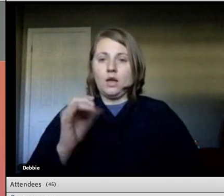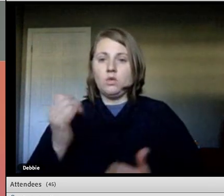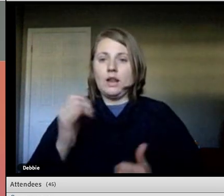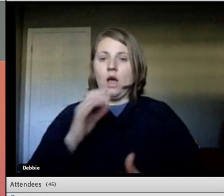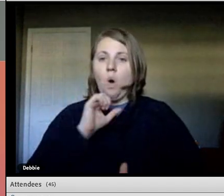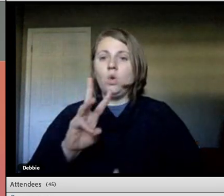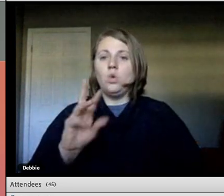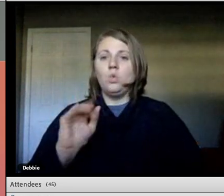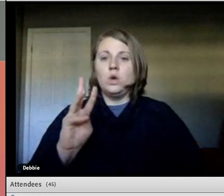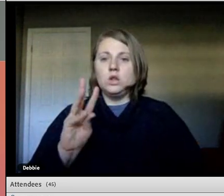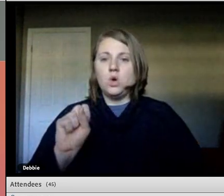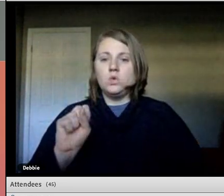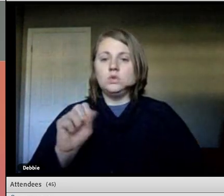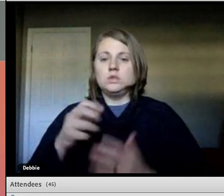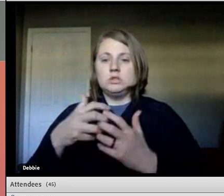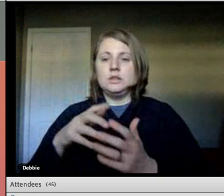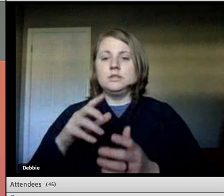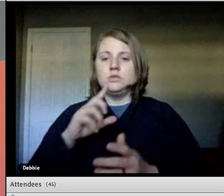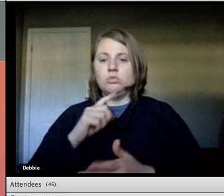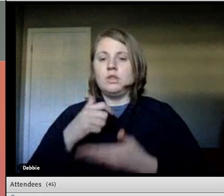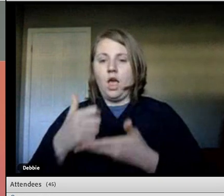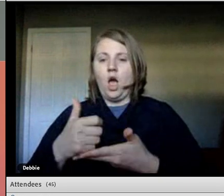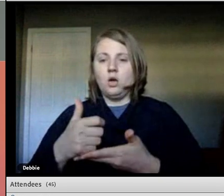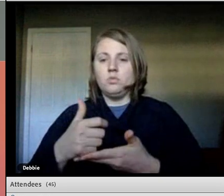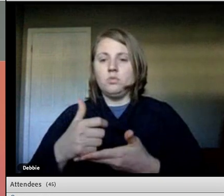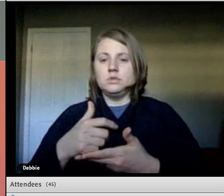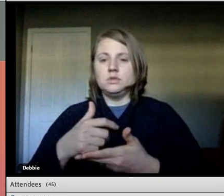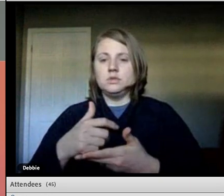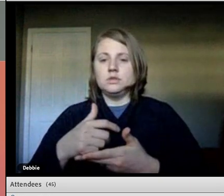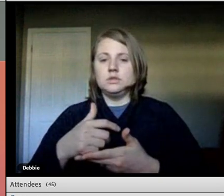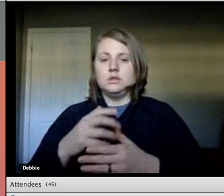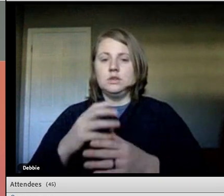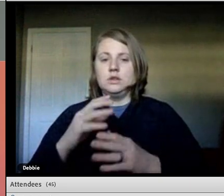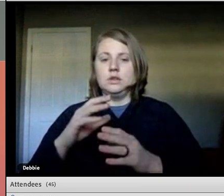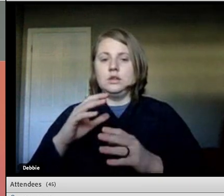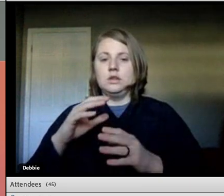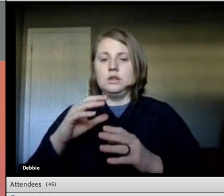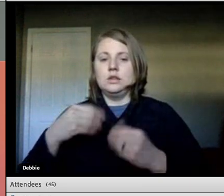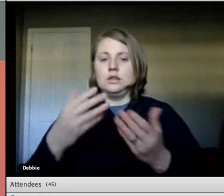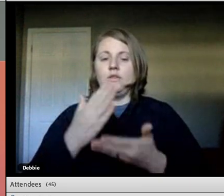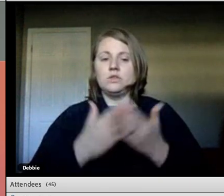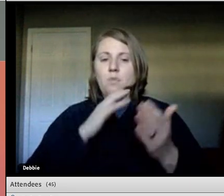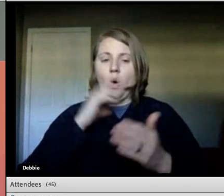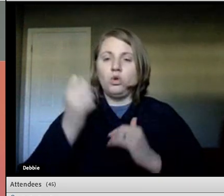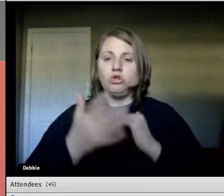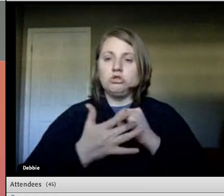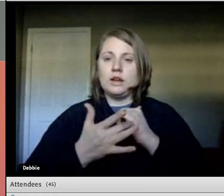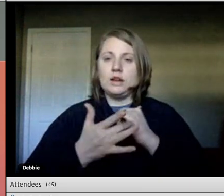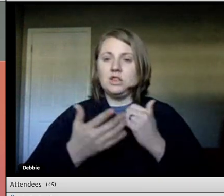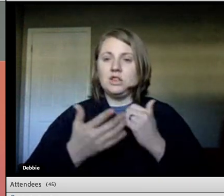It really does help bring back some of the older technology that you don't quite want to get rid of yet,